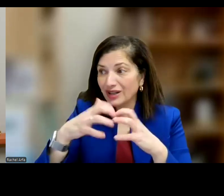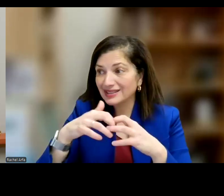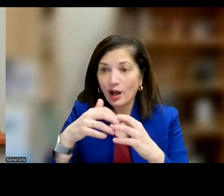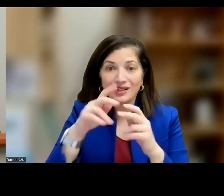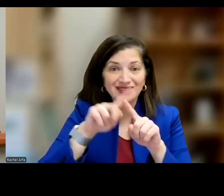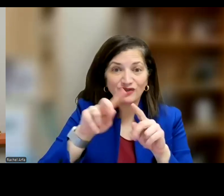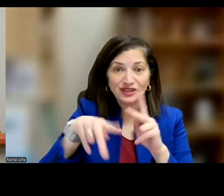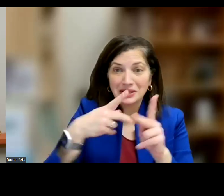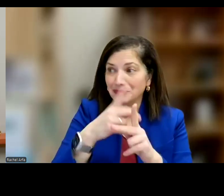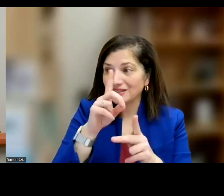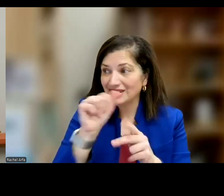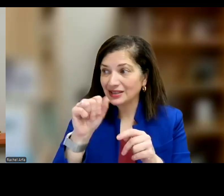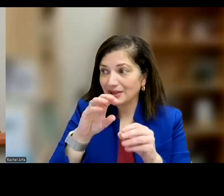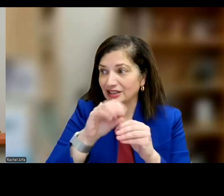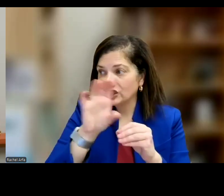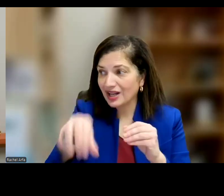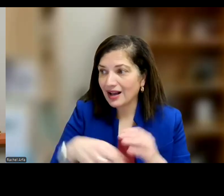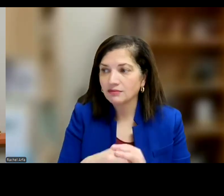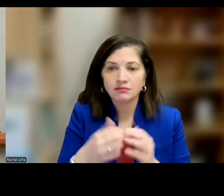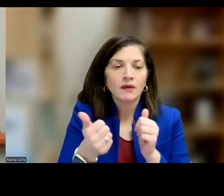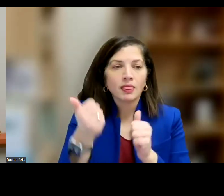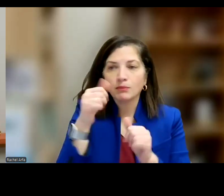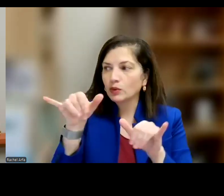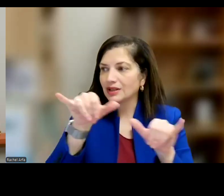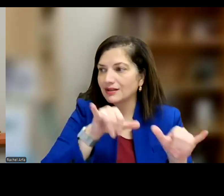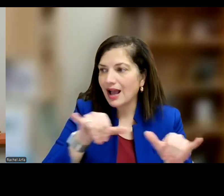13:04:32 report we are also able to know [a] 13:04:34 more specific breakdown of types